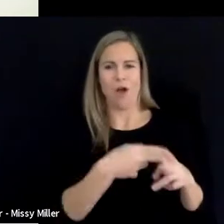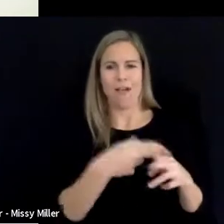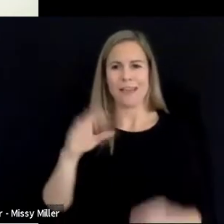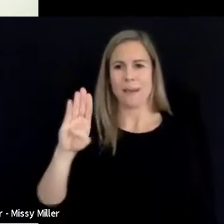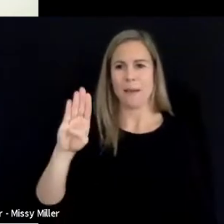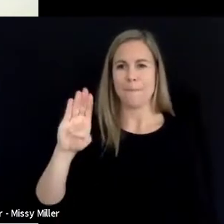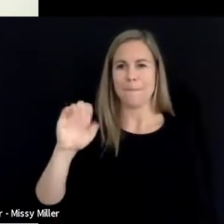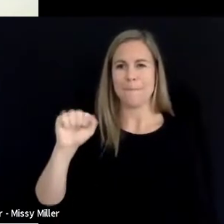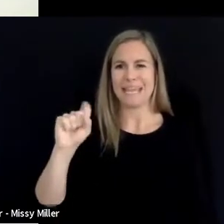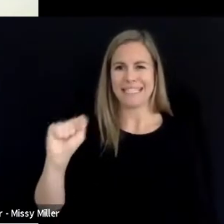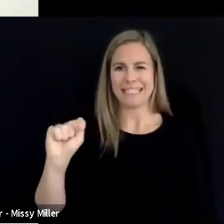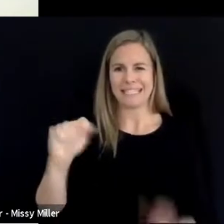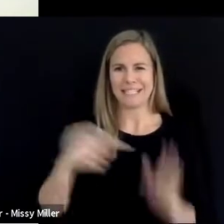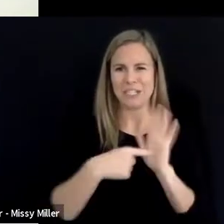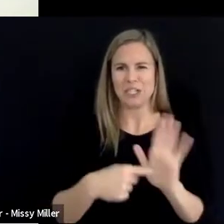This is how the beast gets exercise.